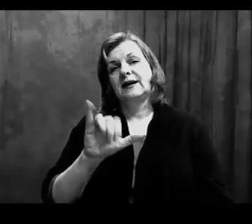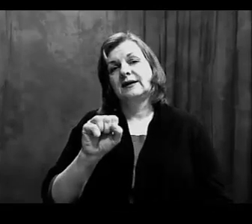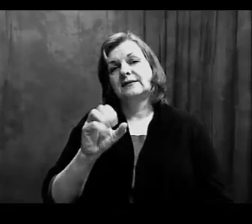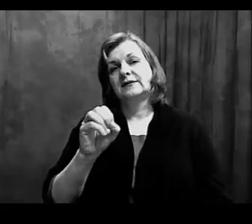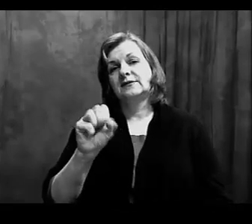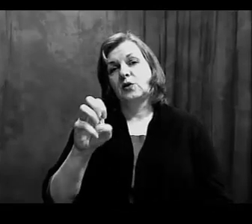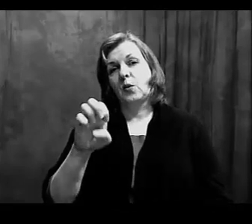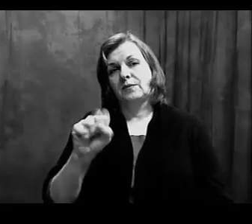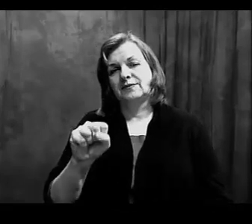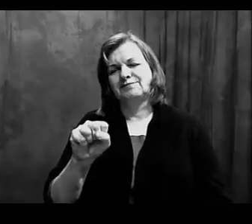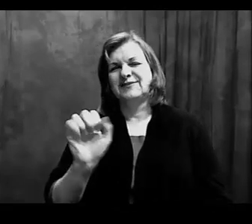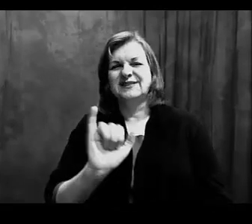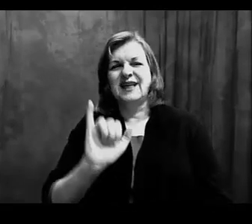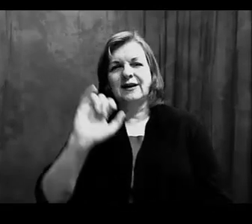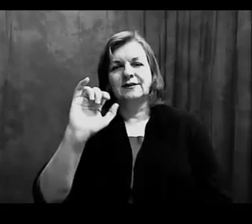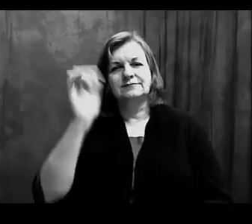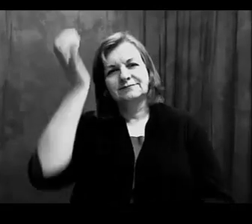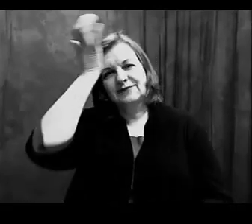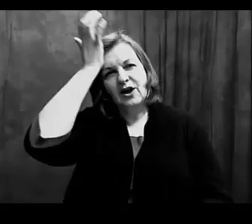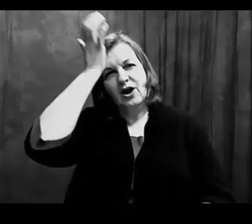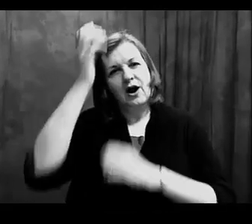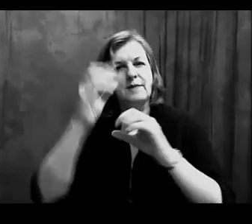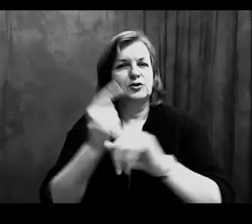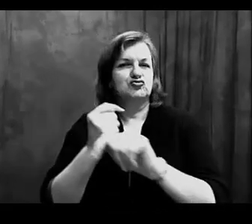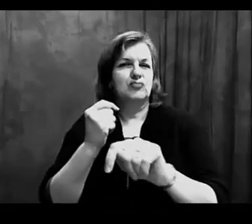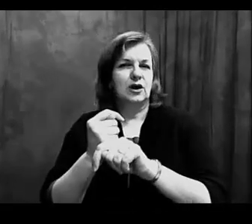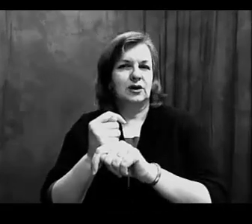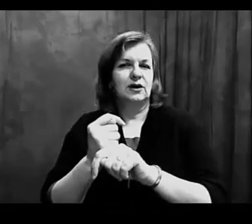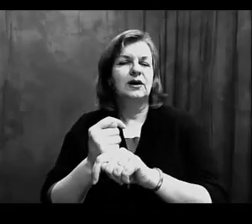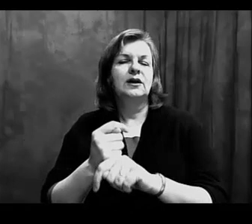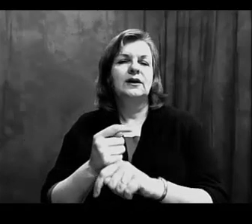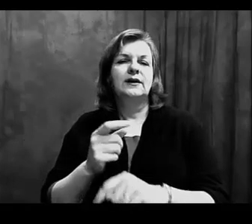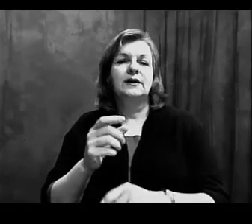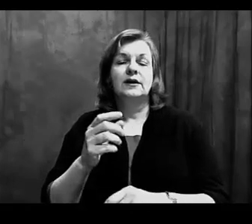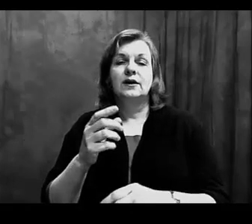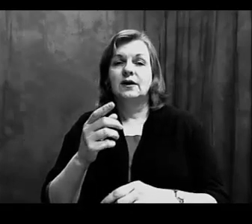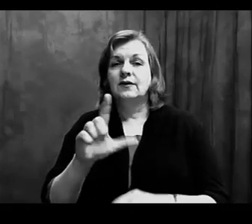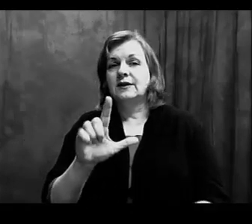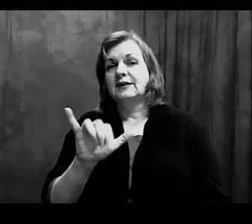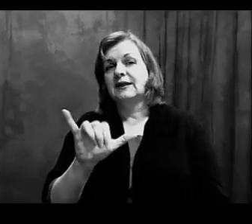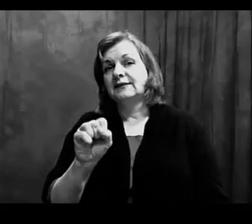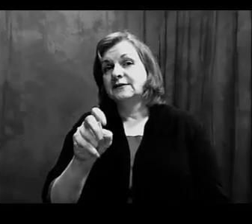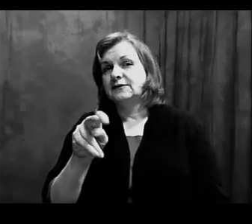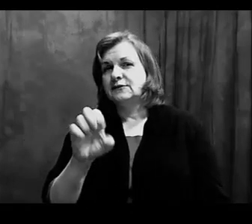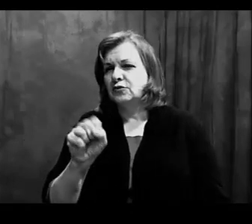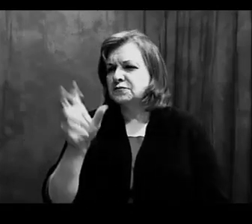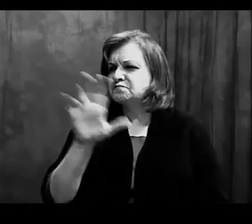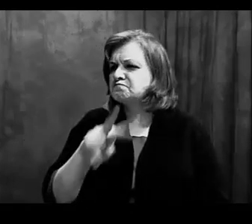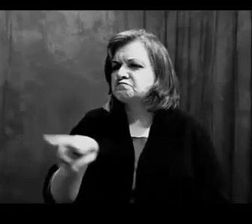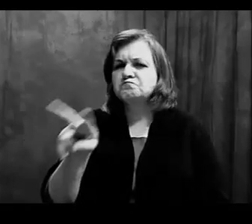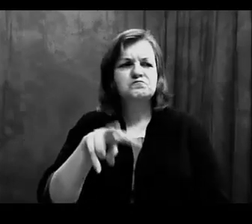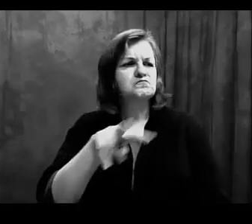so it actually relies on thelysosomes - or we called them garbage trucks earlier